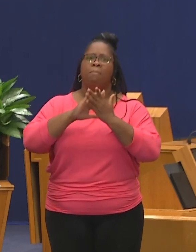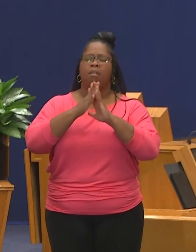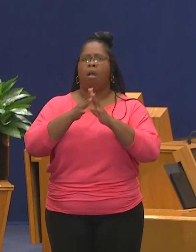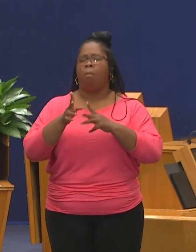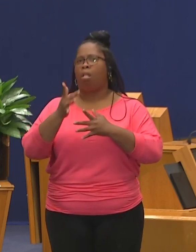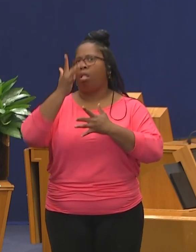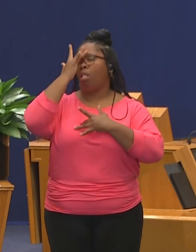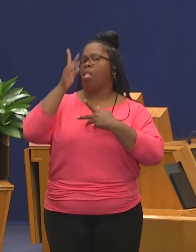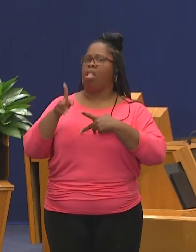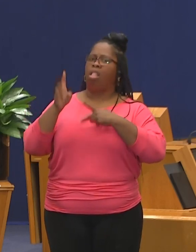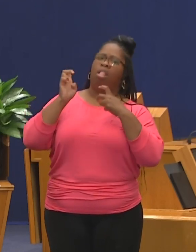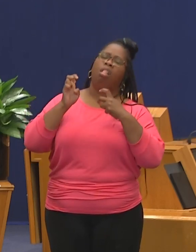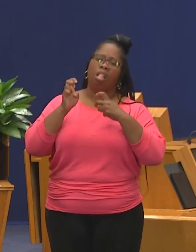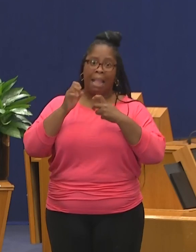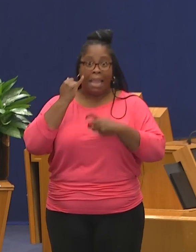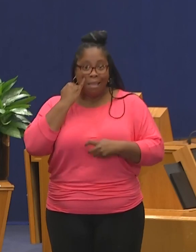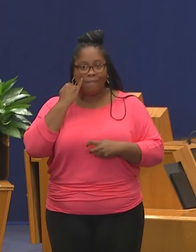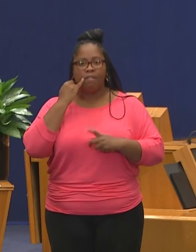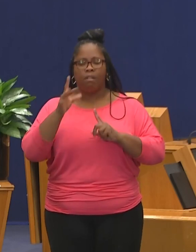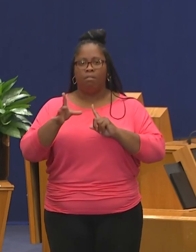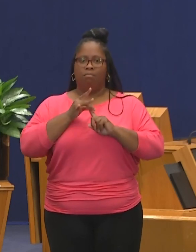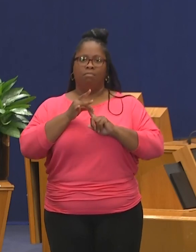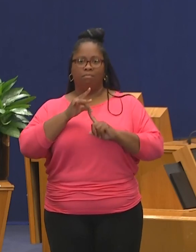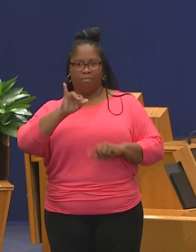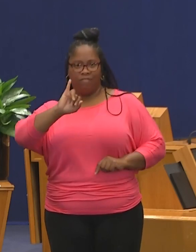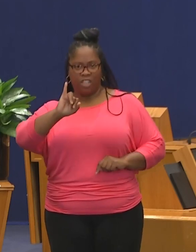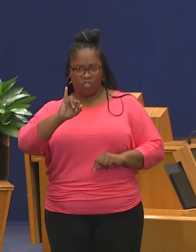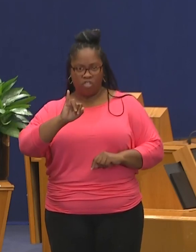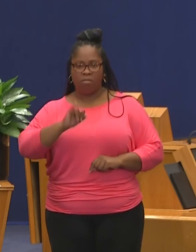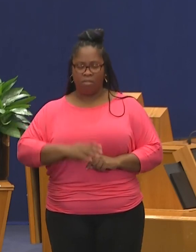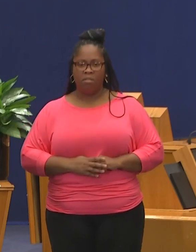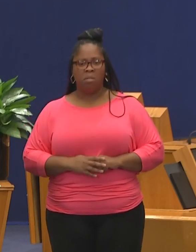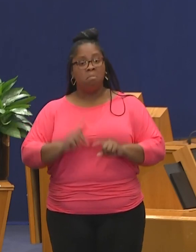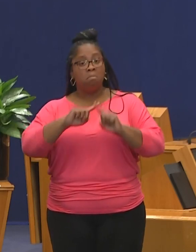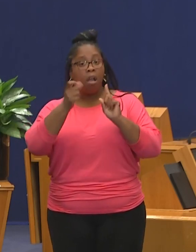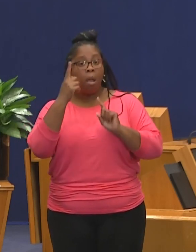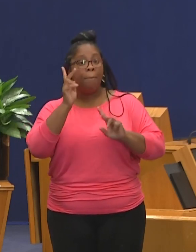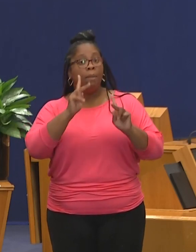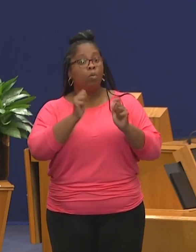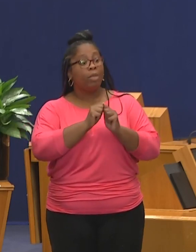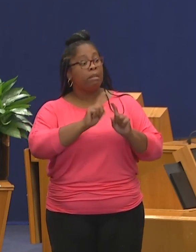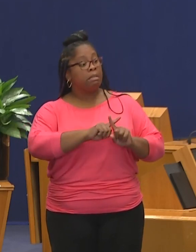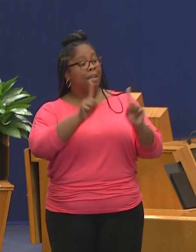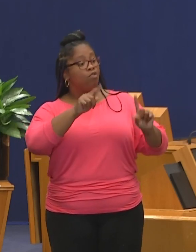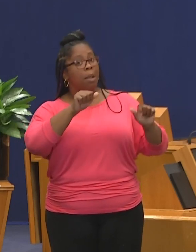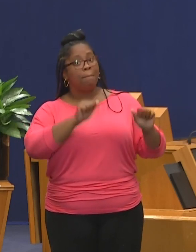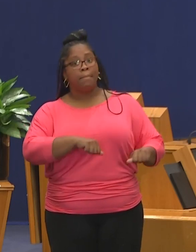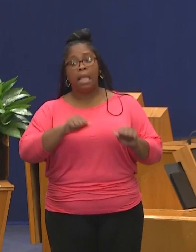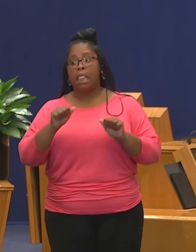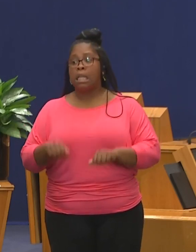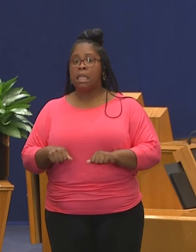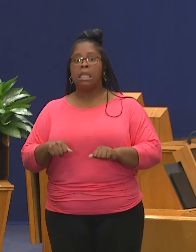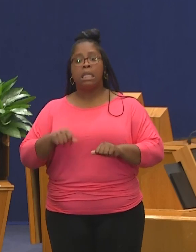SERIOUSLY ILL IF THEY WERE TO BECOME INFECTED.